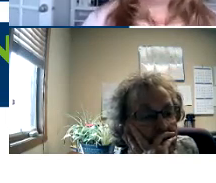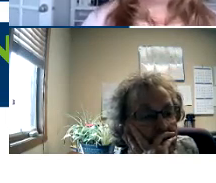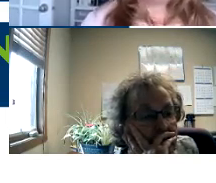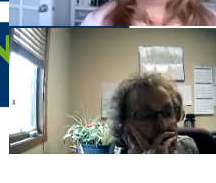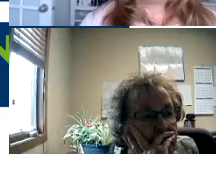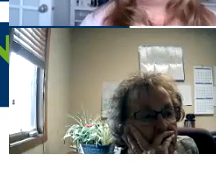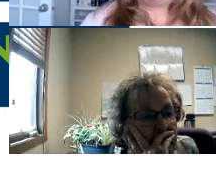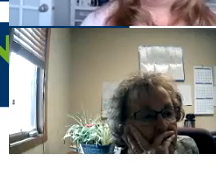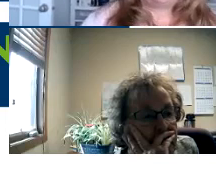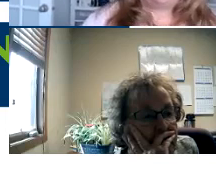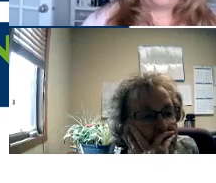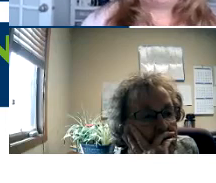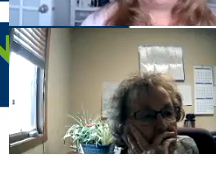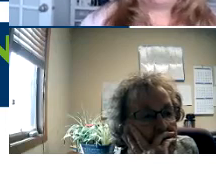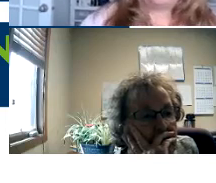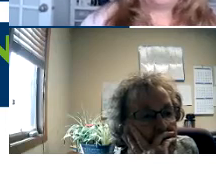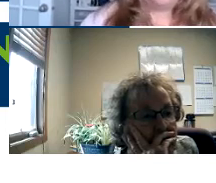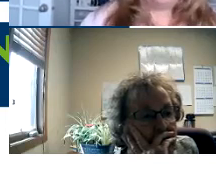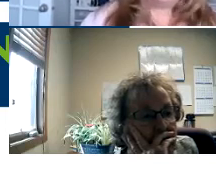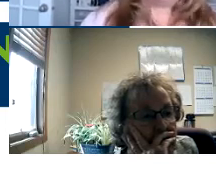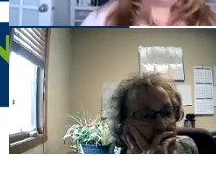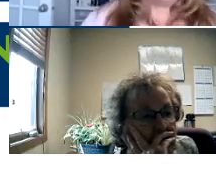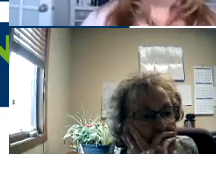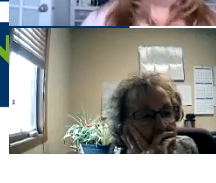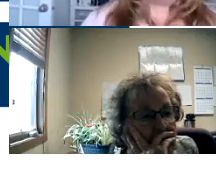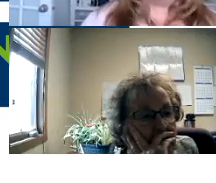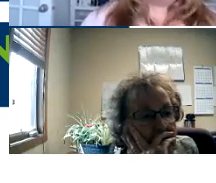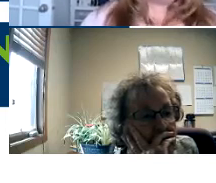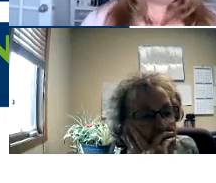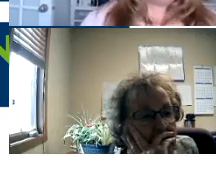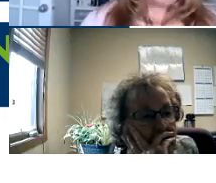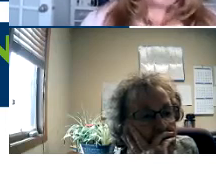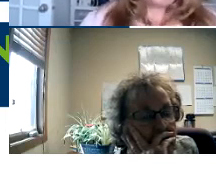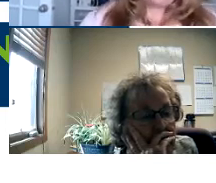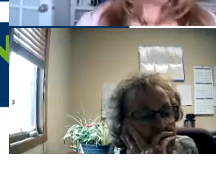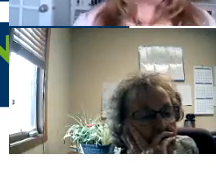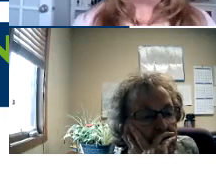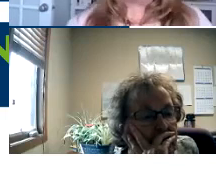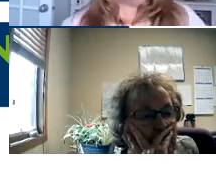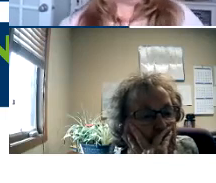Or people age 65 or older, and so that's you. Know 2080 hours of that direct care,